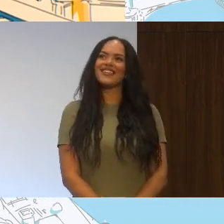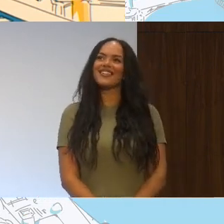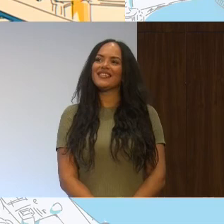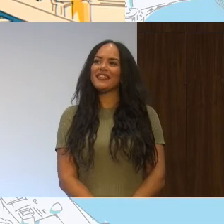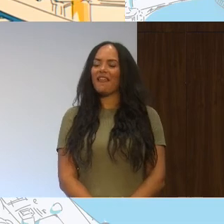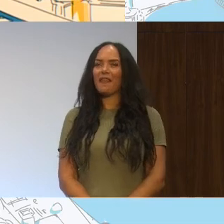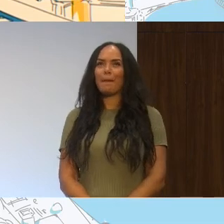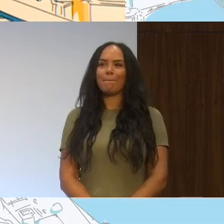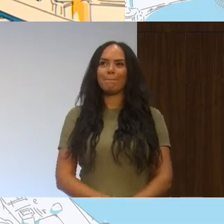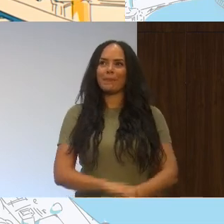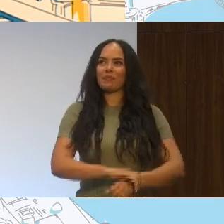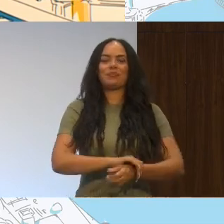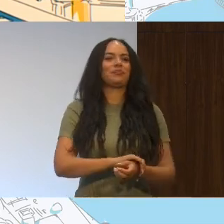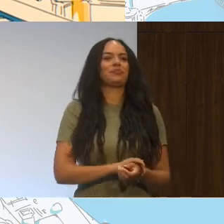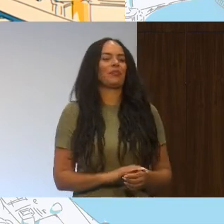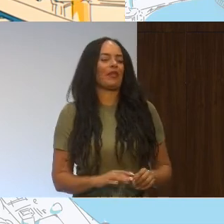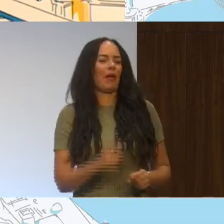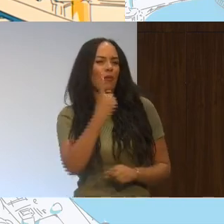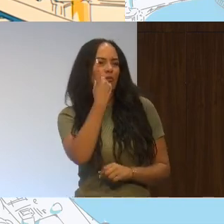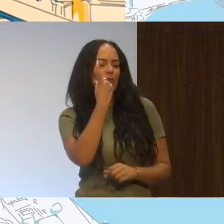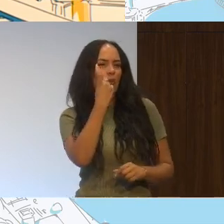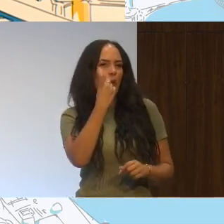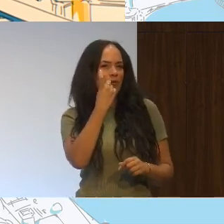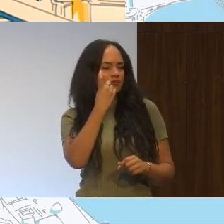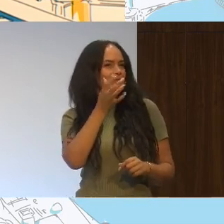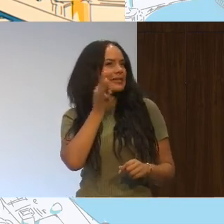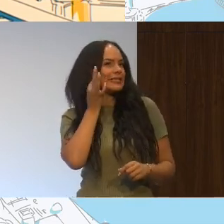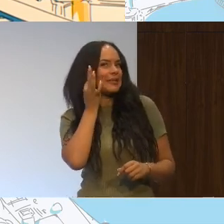you would give to a migraine sufferer if she if you just come and say hello?